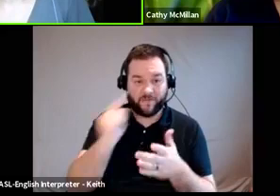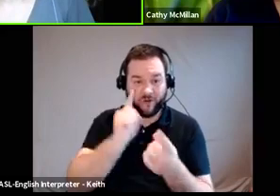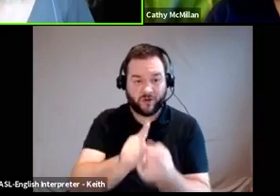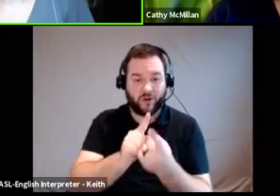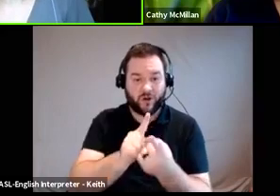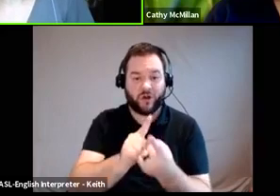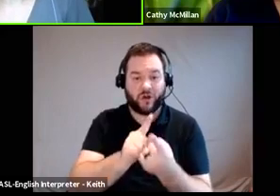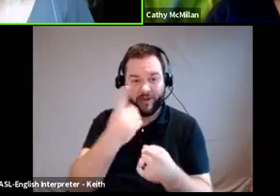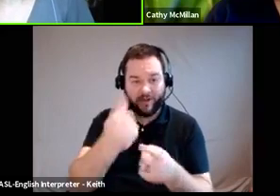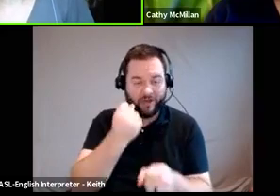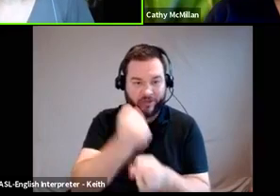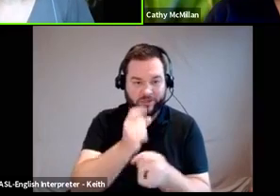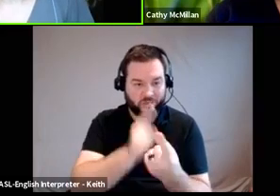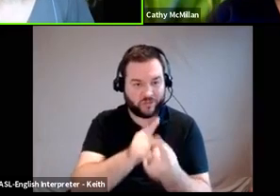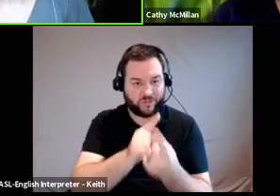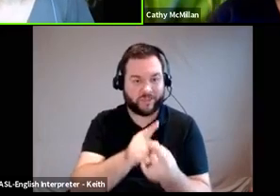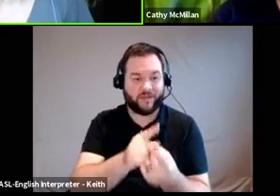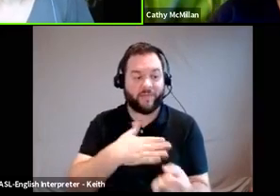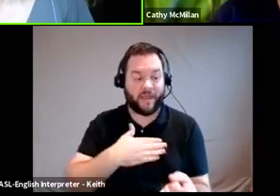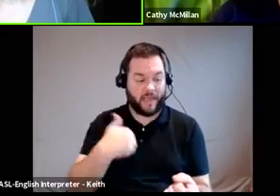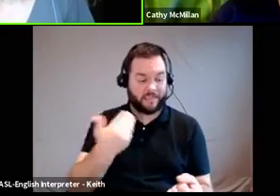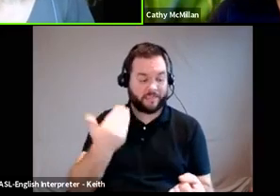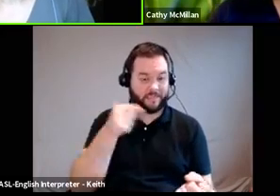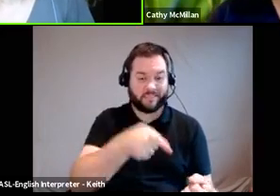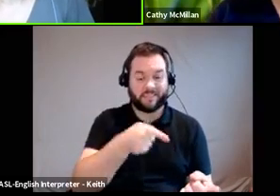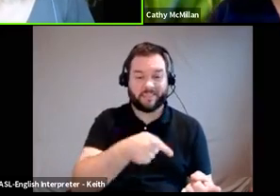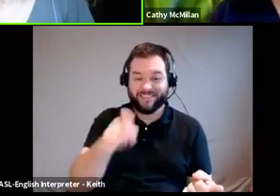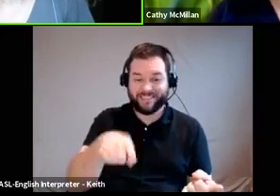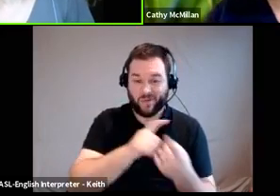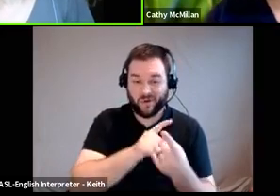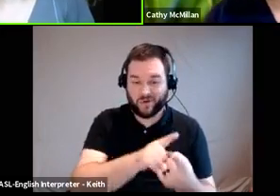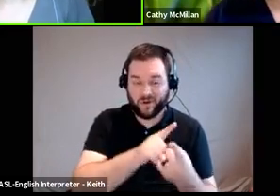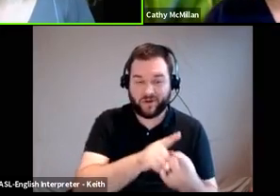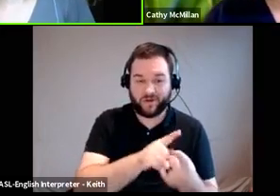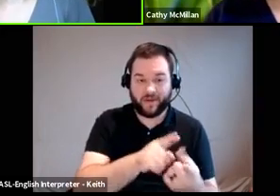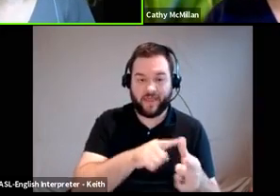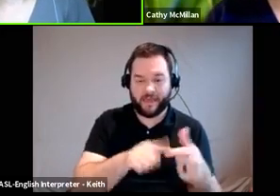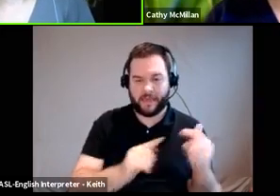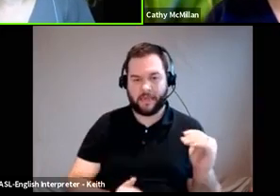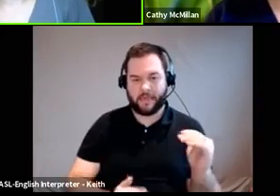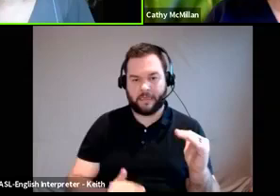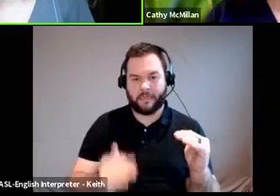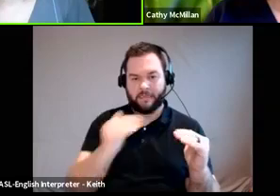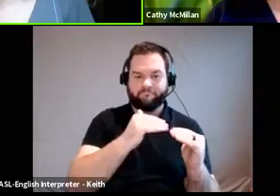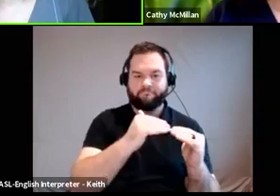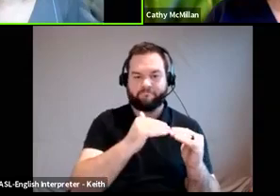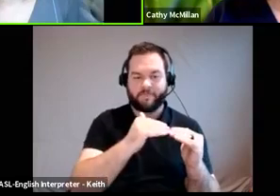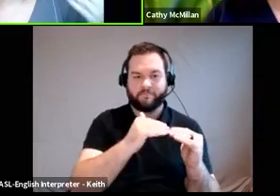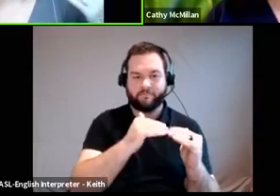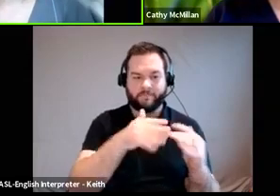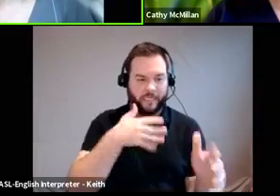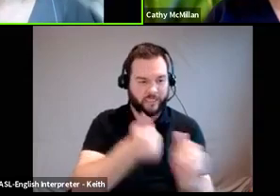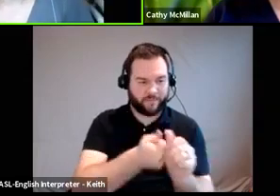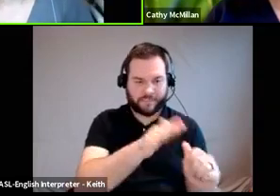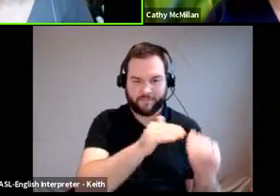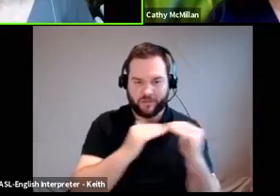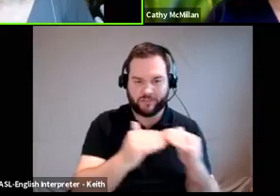t. We had to pay $4,000 t. We had to pay $4,000 for a tutor t. We had to pay $4,000 for a tutor for one year of tutoring for tutor for one year of tutoring for my, my youngest to get him. im to zillow im to the level as peers, like